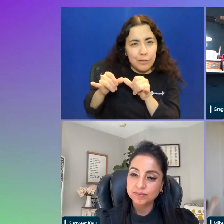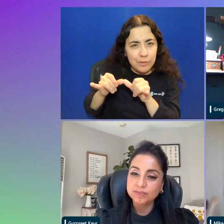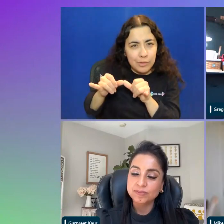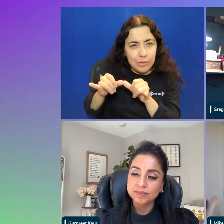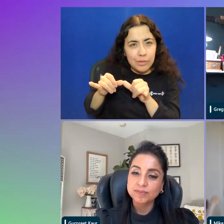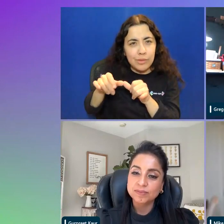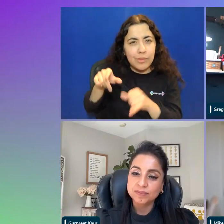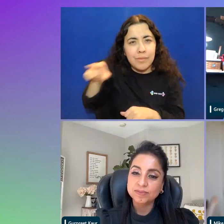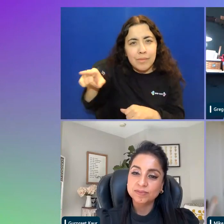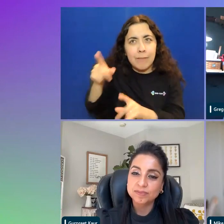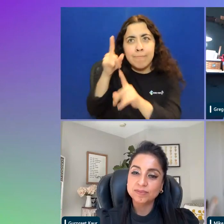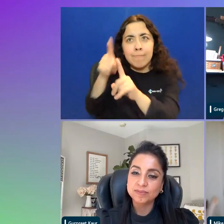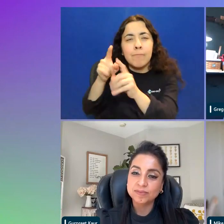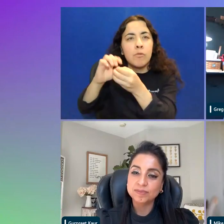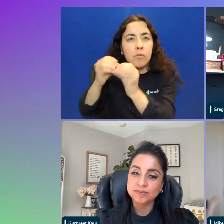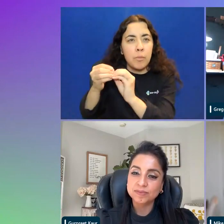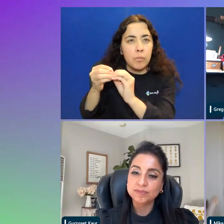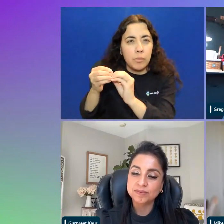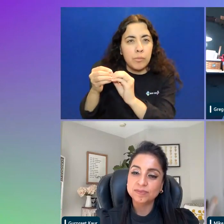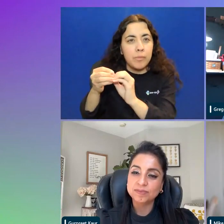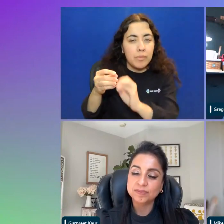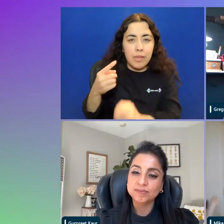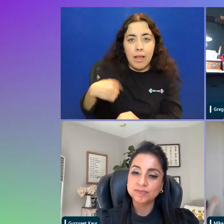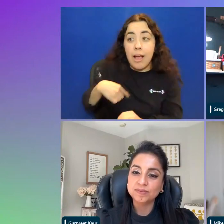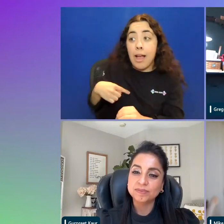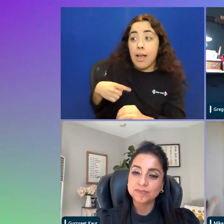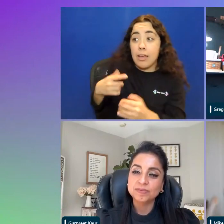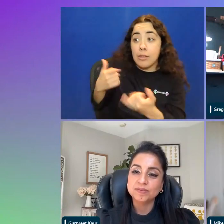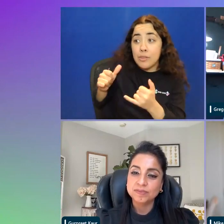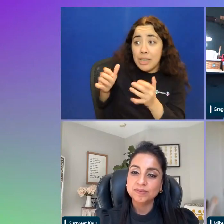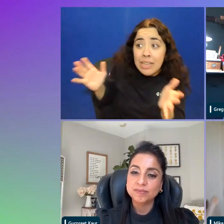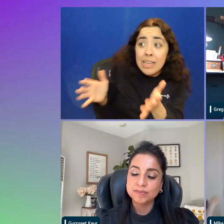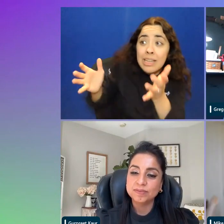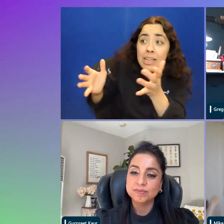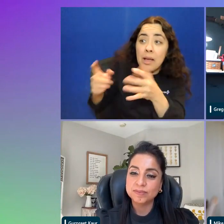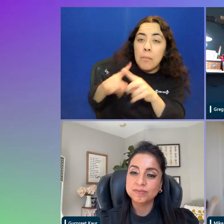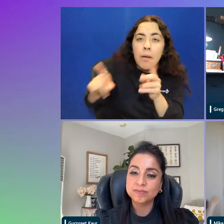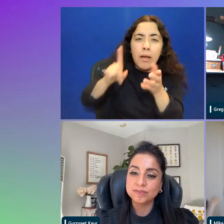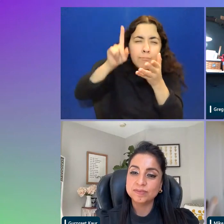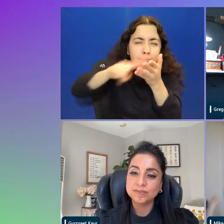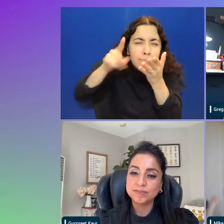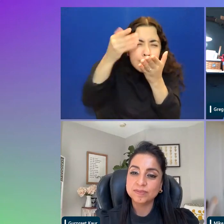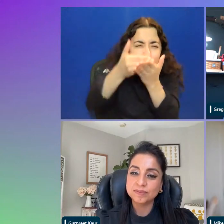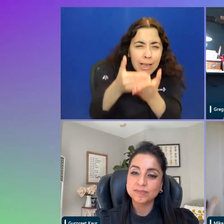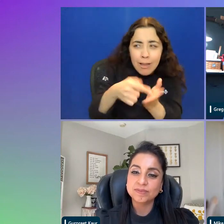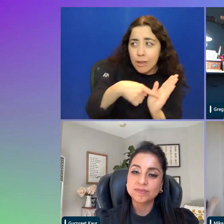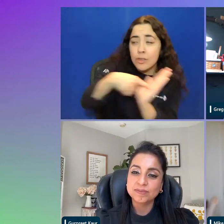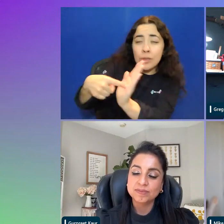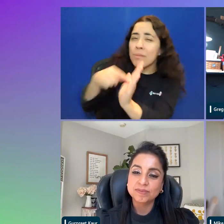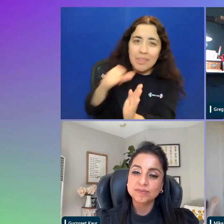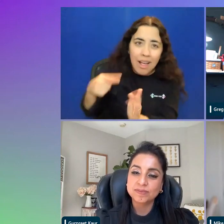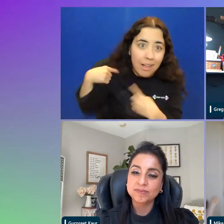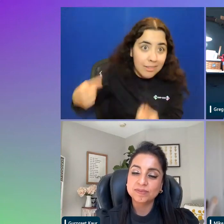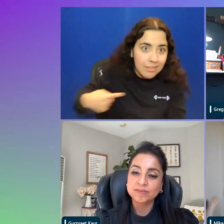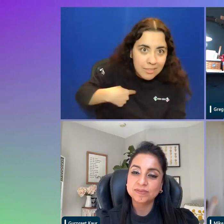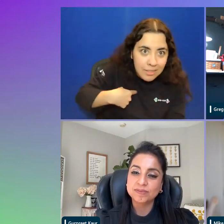was making a case I wasn't showing them the data. And then I dug deeper and realized, oh, it's because the data is all